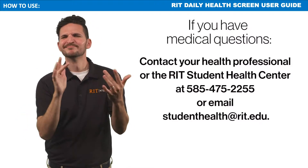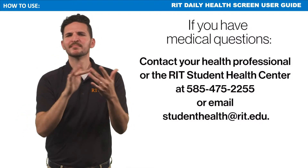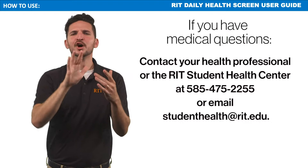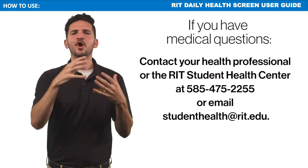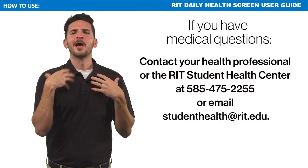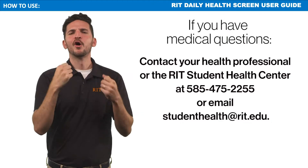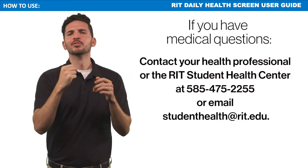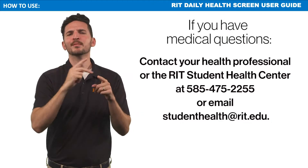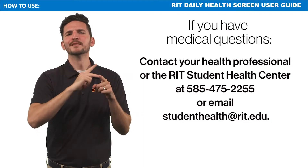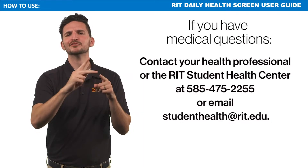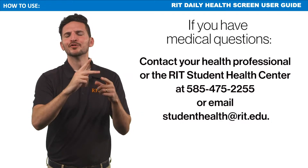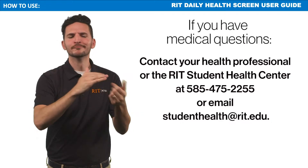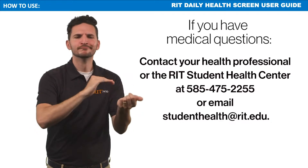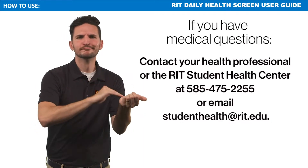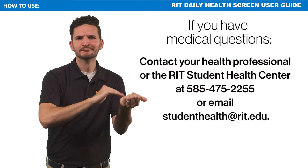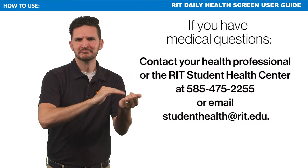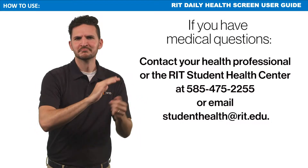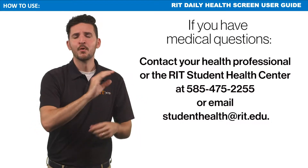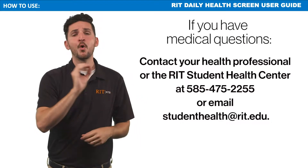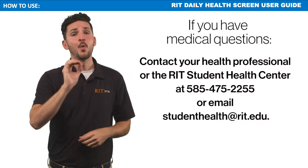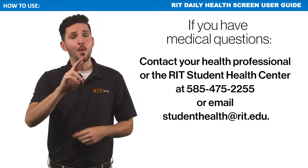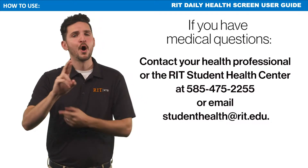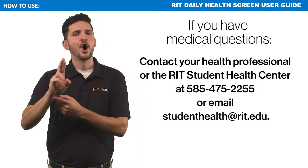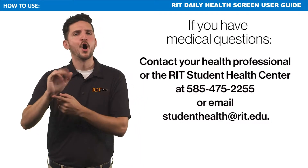If you have medical questions, contact your health professional